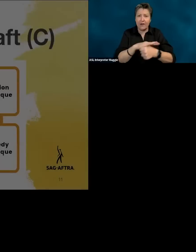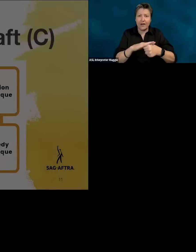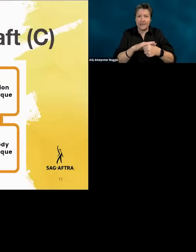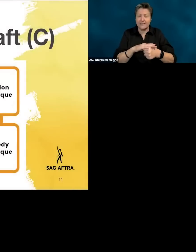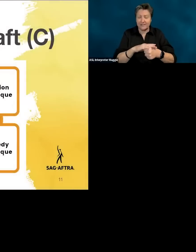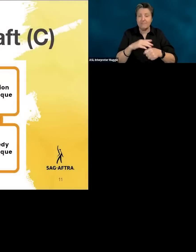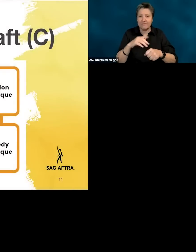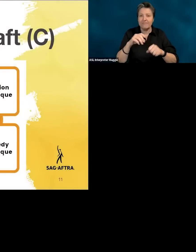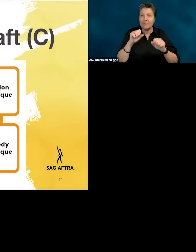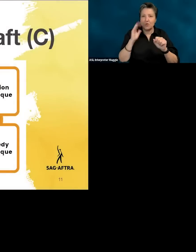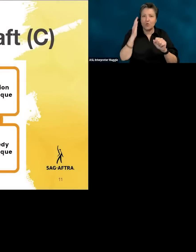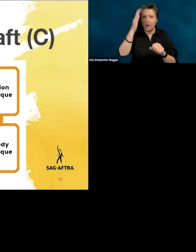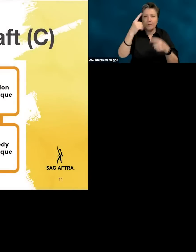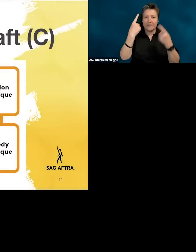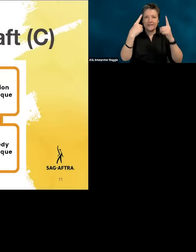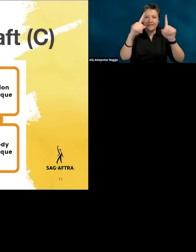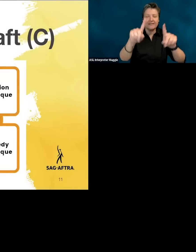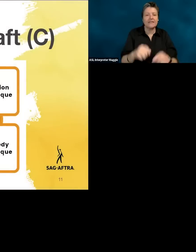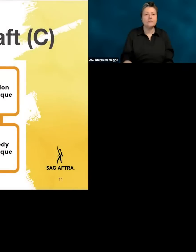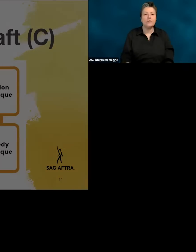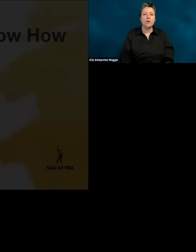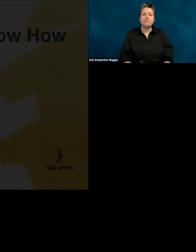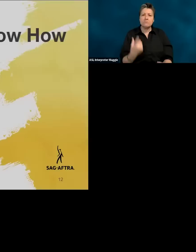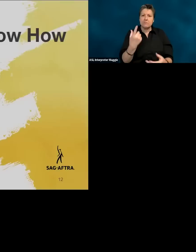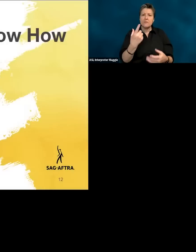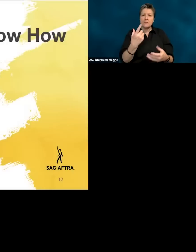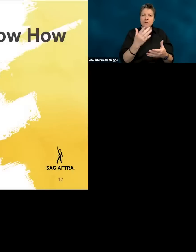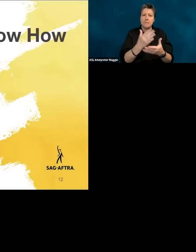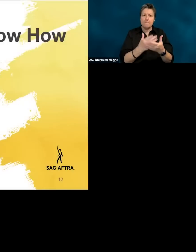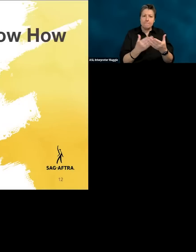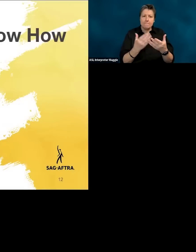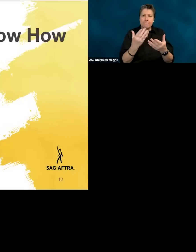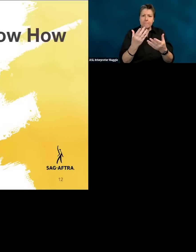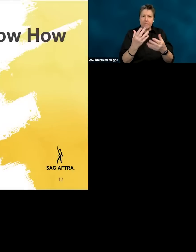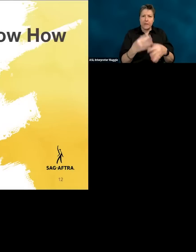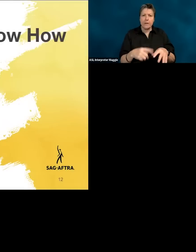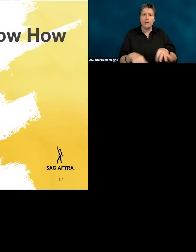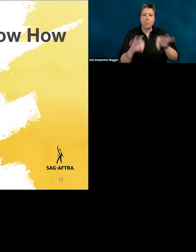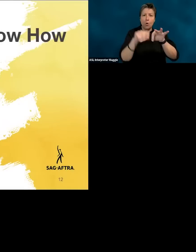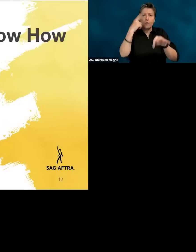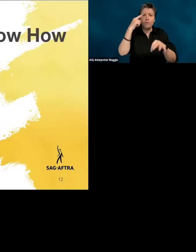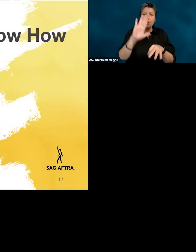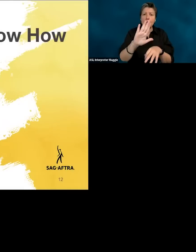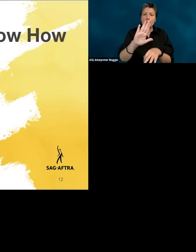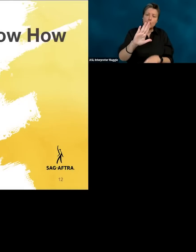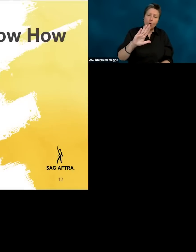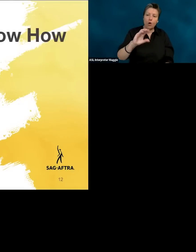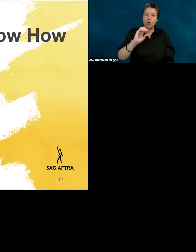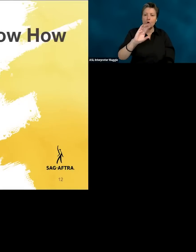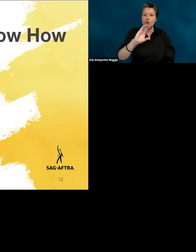So just as there are ingredients to your craft, these are the four crucial ingredients in your,